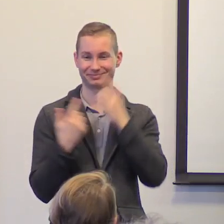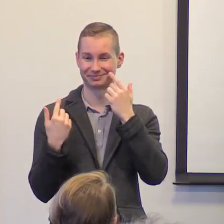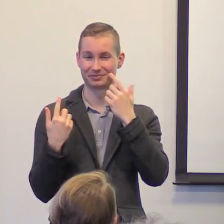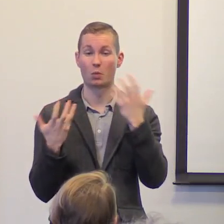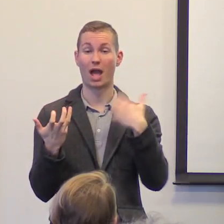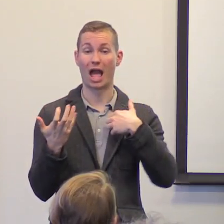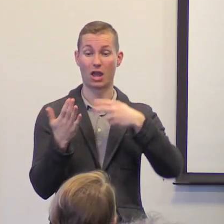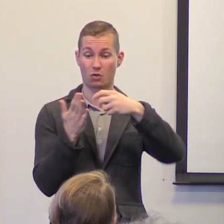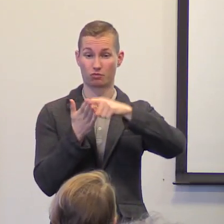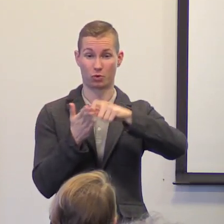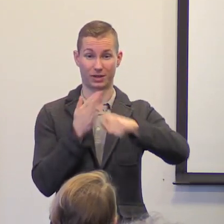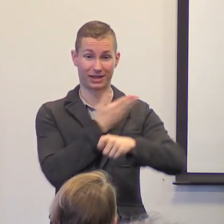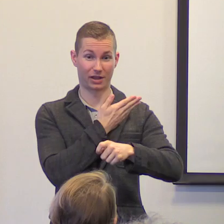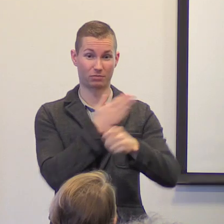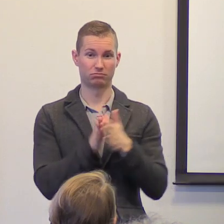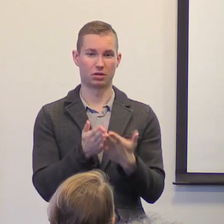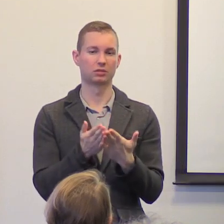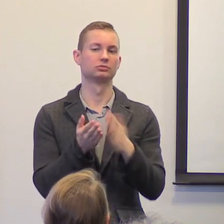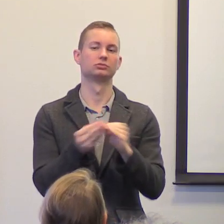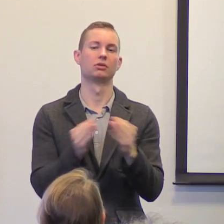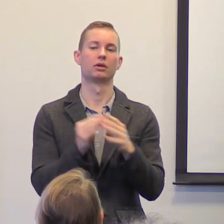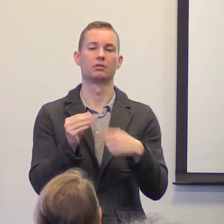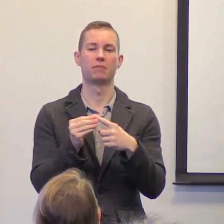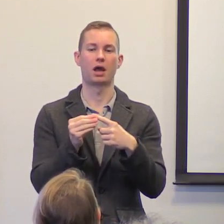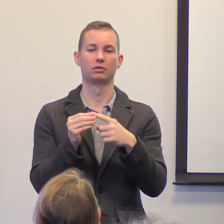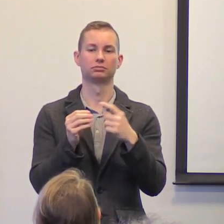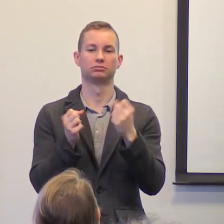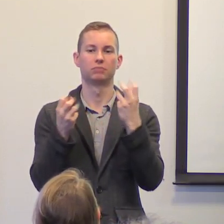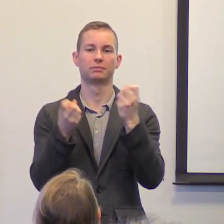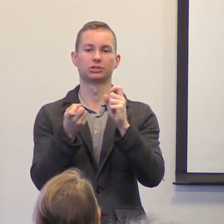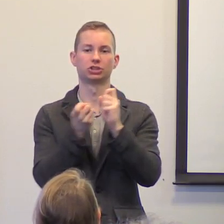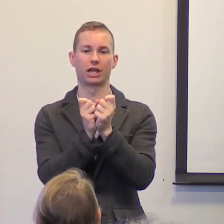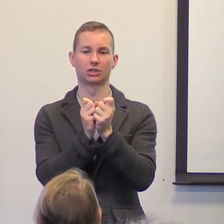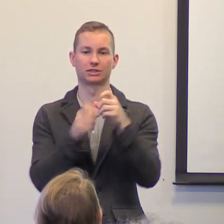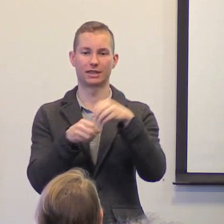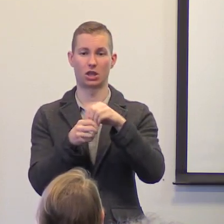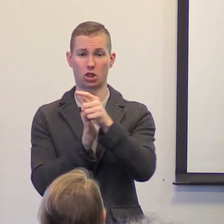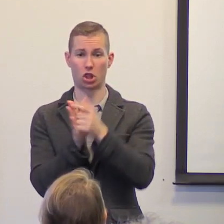was the story about how a lot of the changes in law after 9/11 affected ordinary Americans.